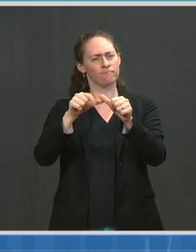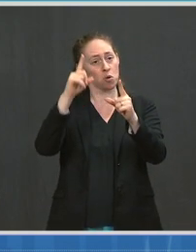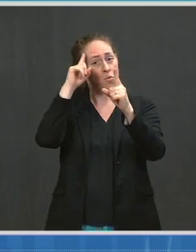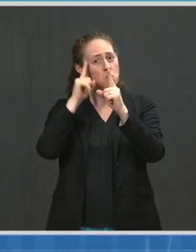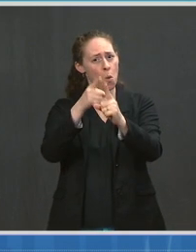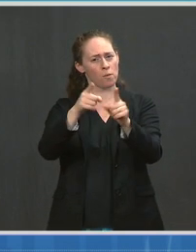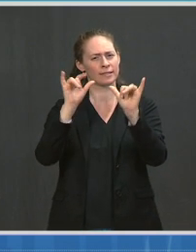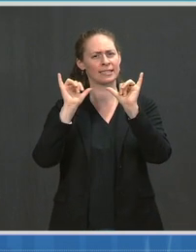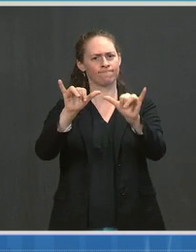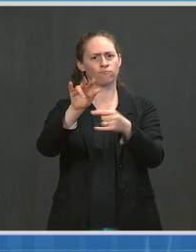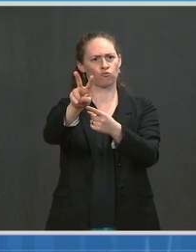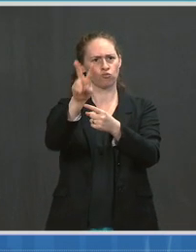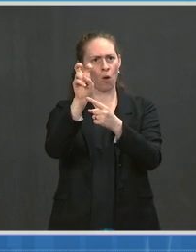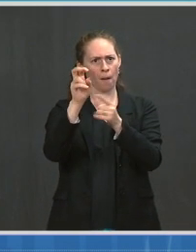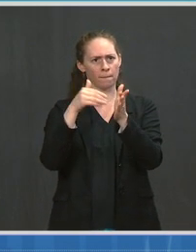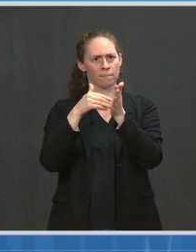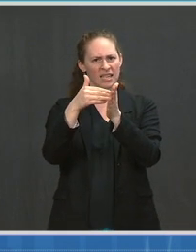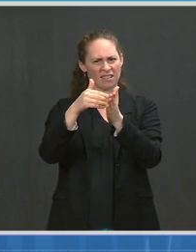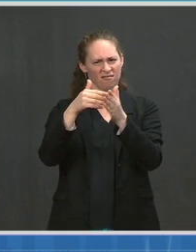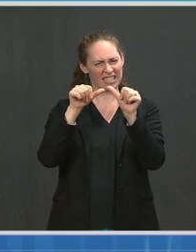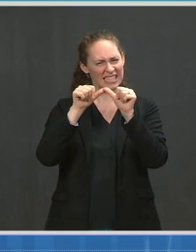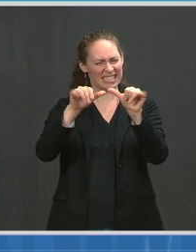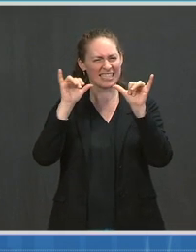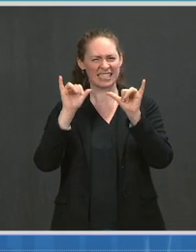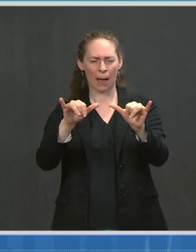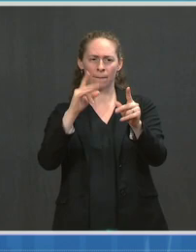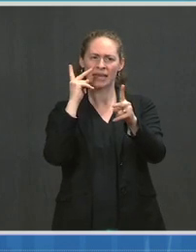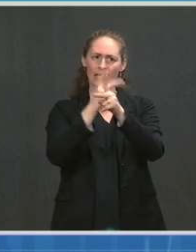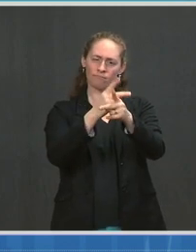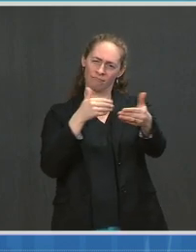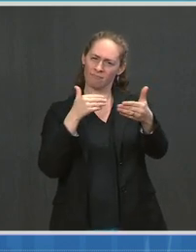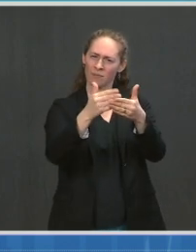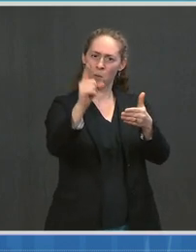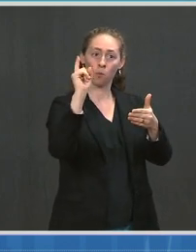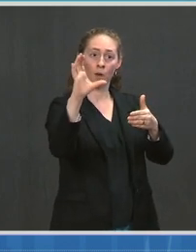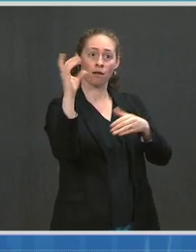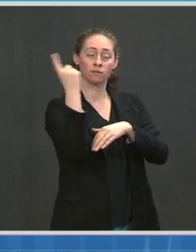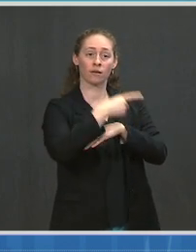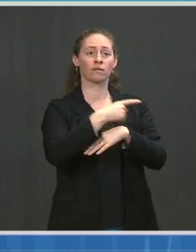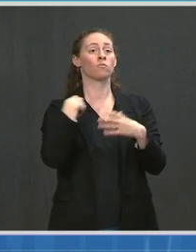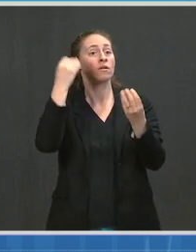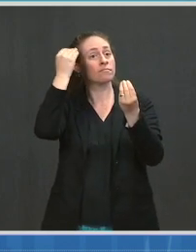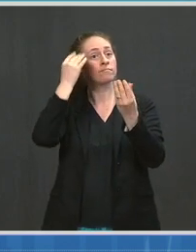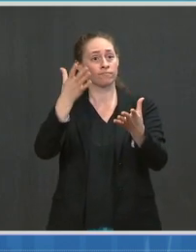And thanks to the resources in the American Rescue Plan, we have the resources to scale up activity,